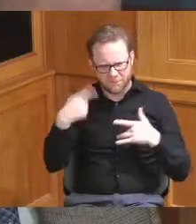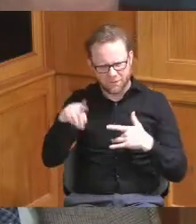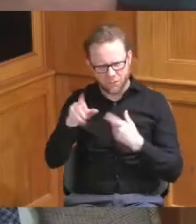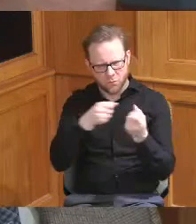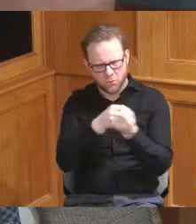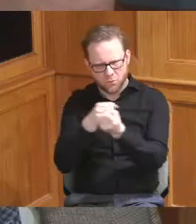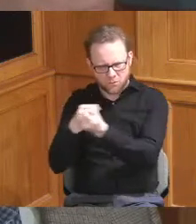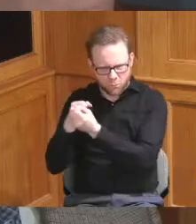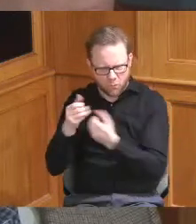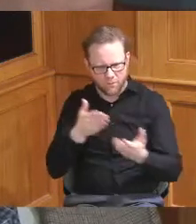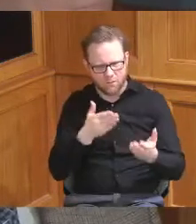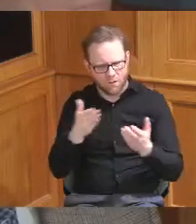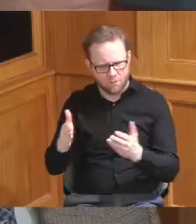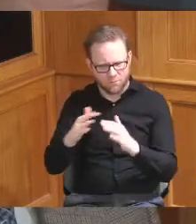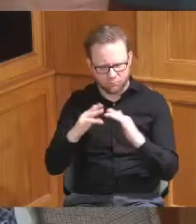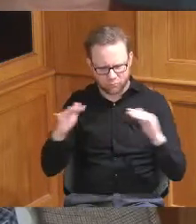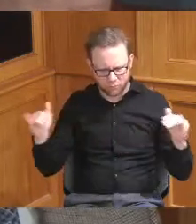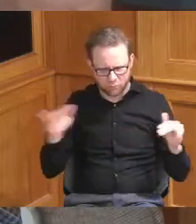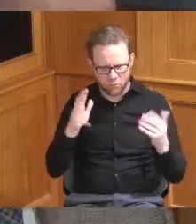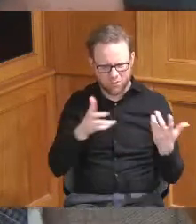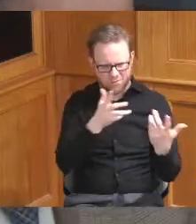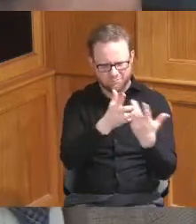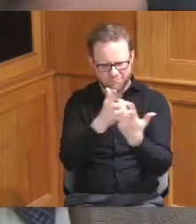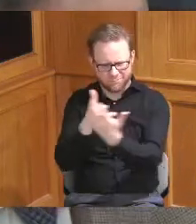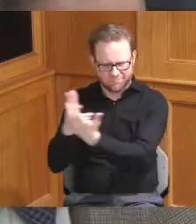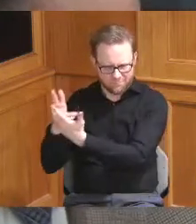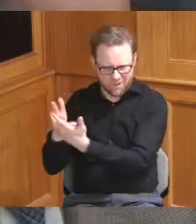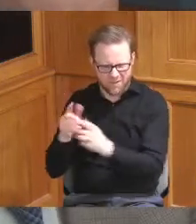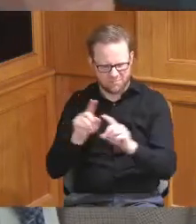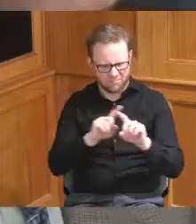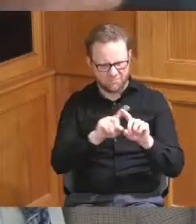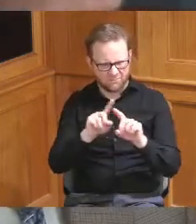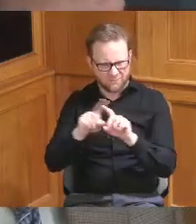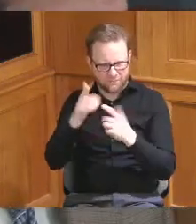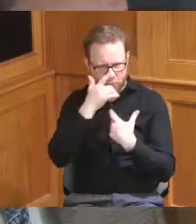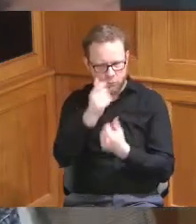an offering so I think that that's great and I think every kid deserves the opportunity